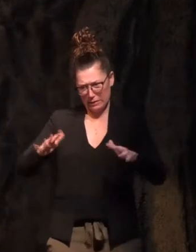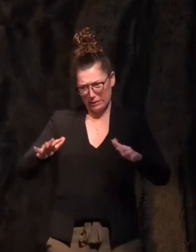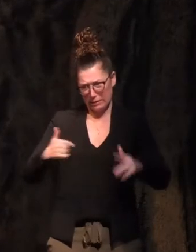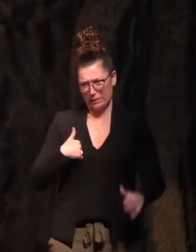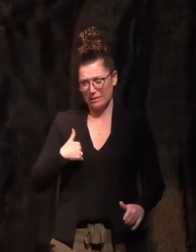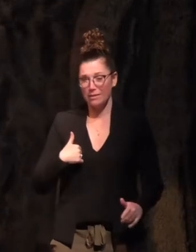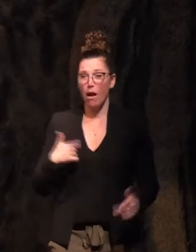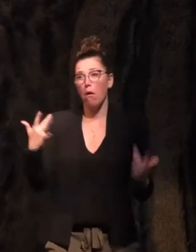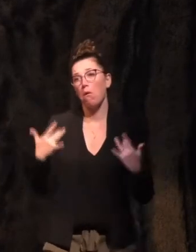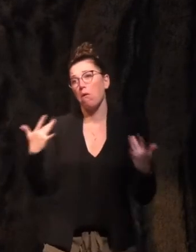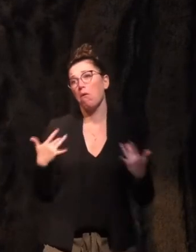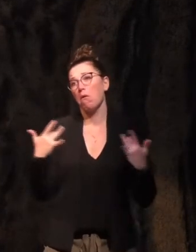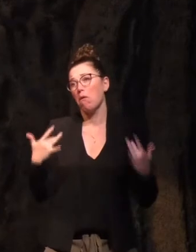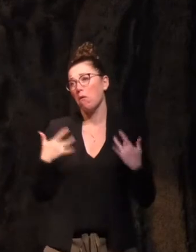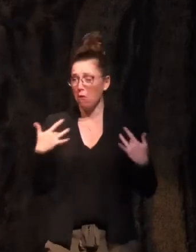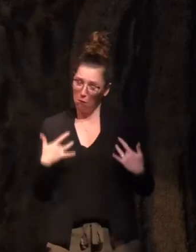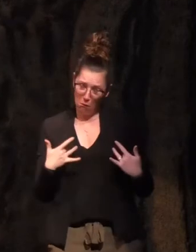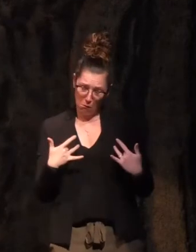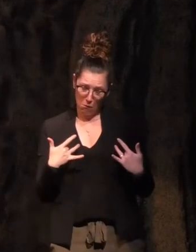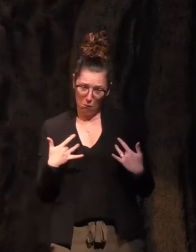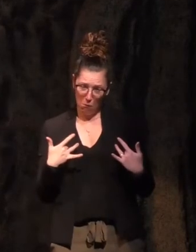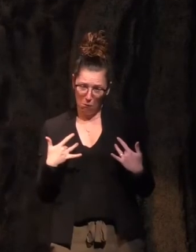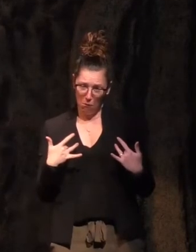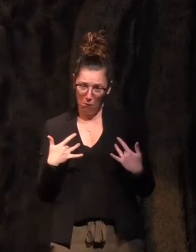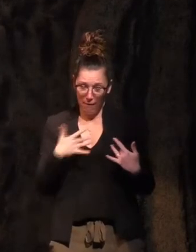Aww, aww. Now go hide behind the wheel.